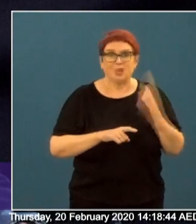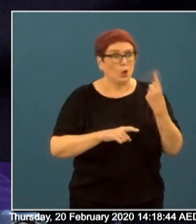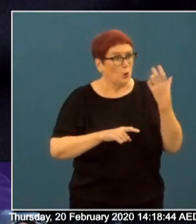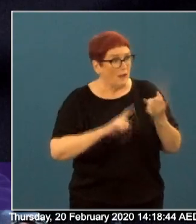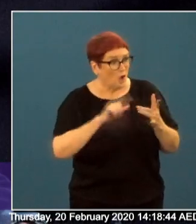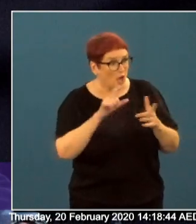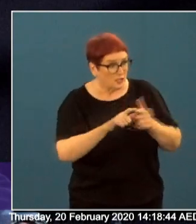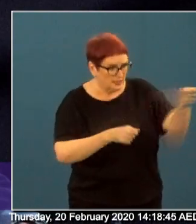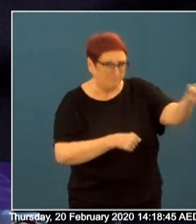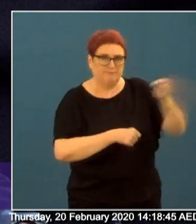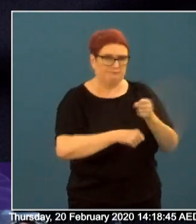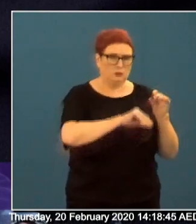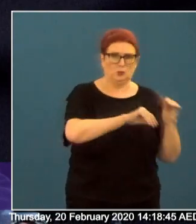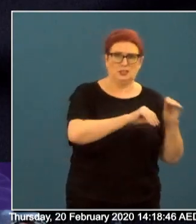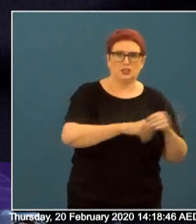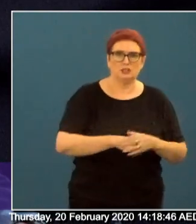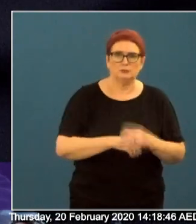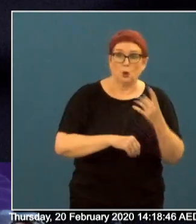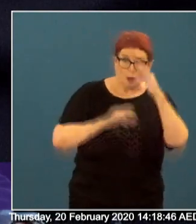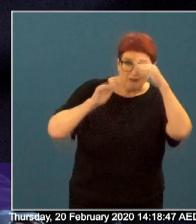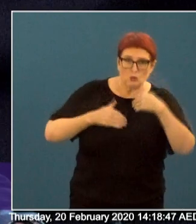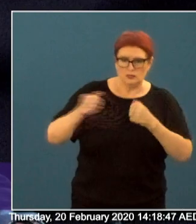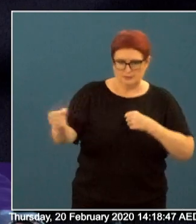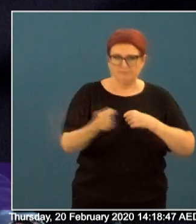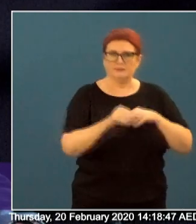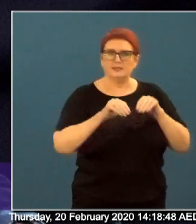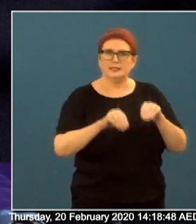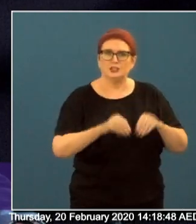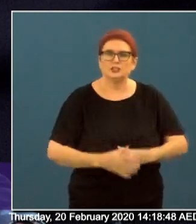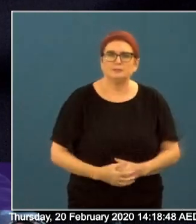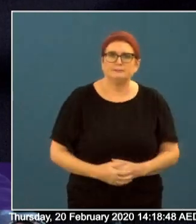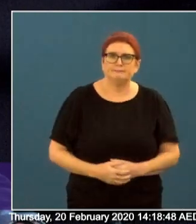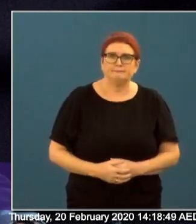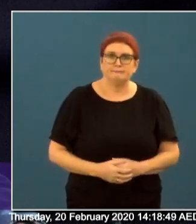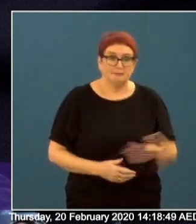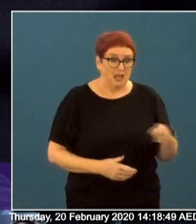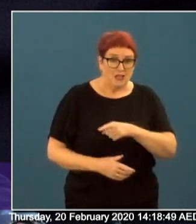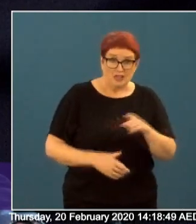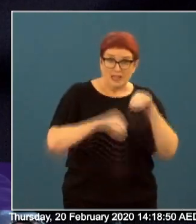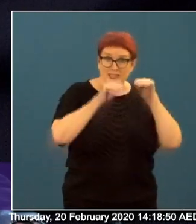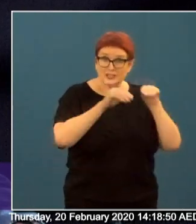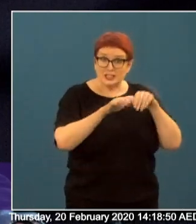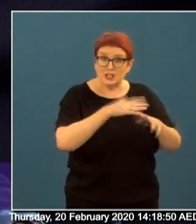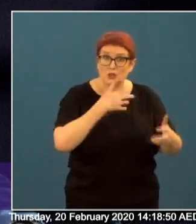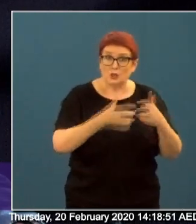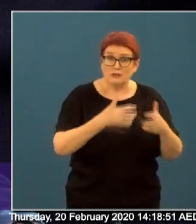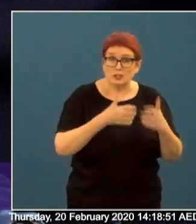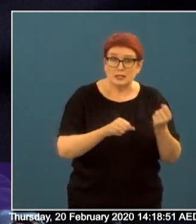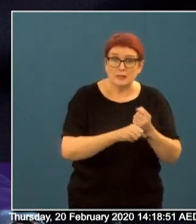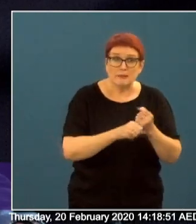because their very presence as teachers in universities ensure that barriers are immediately broken down.